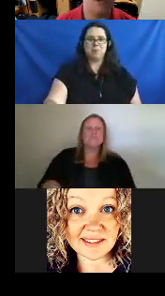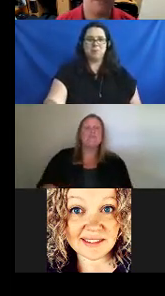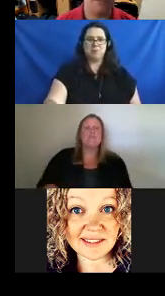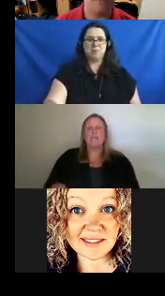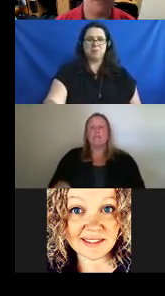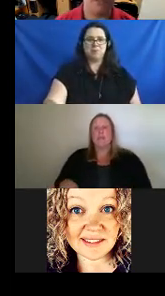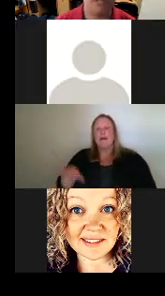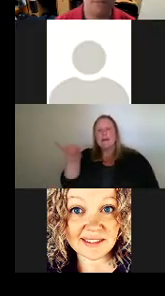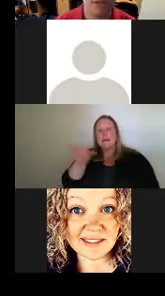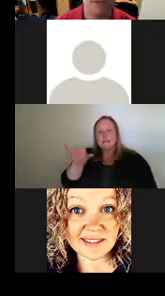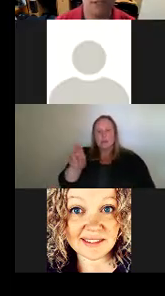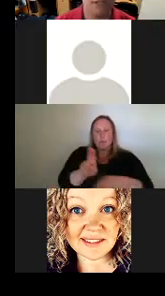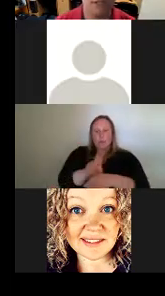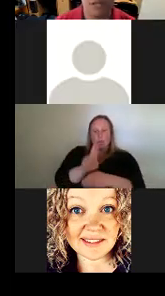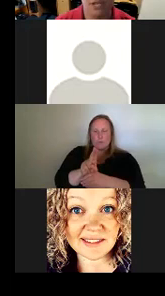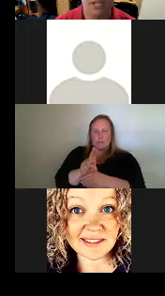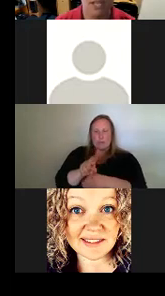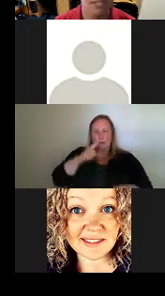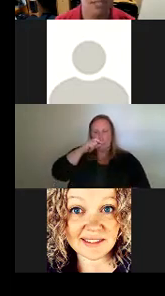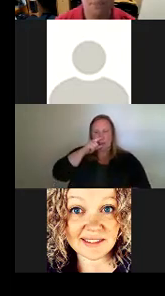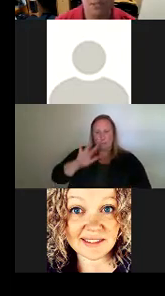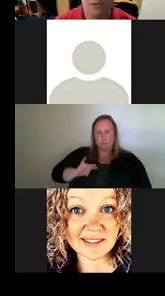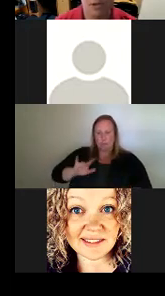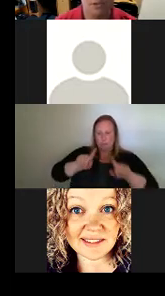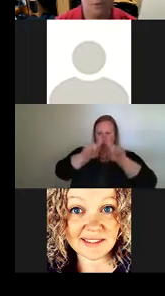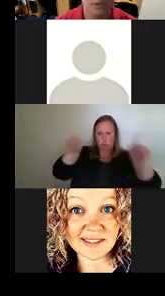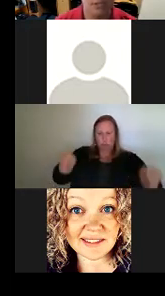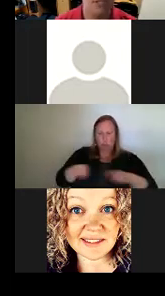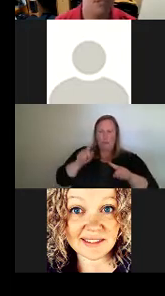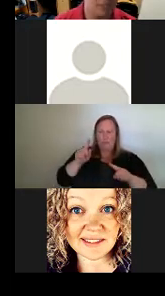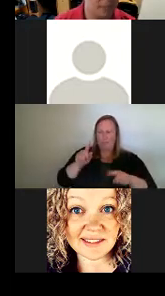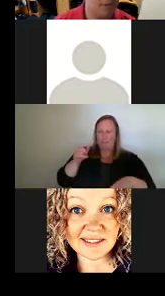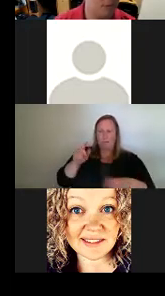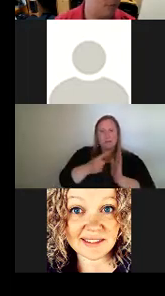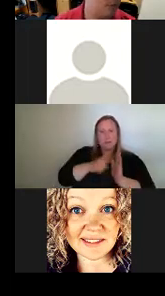IF SOMEONE IS USING A MOUSE ON A SCREEN AND IT'S ZIPPING ACROSS TOO QUICKLY, YOU CAN ADJUST THAT AS WELL.